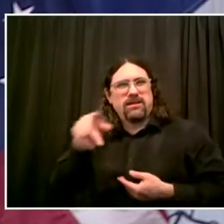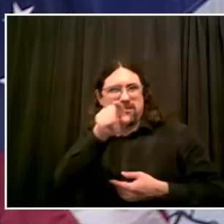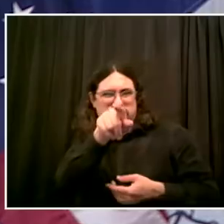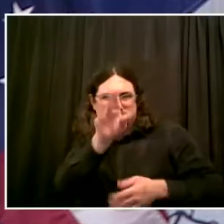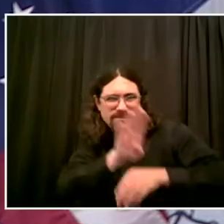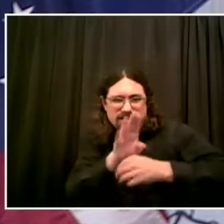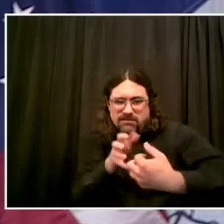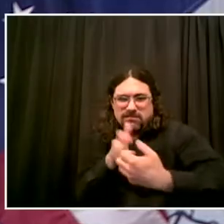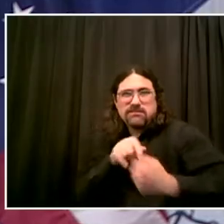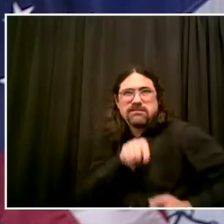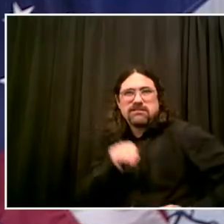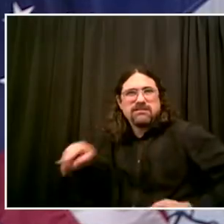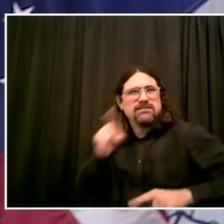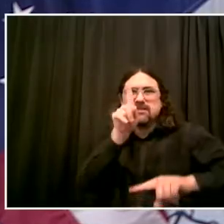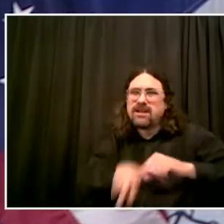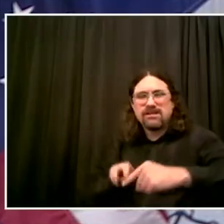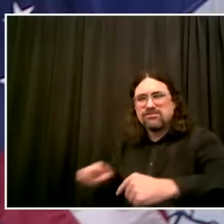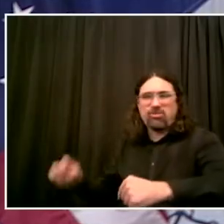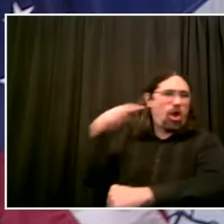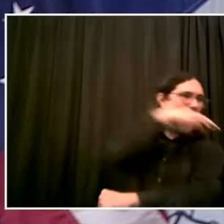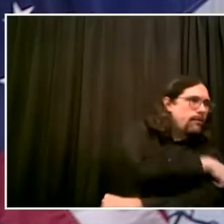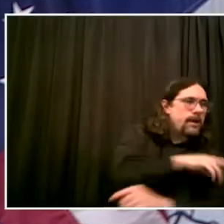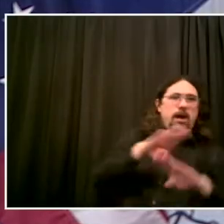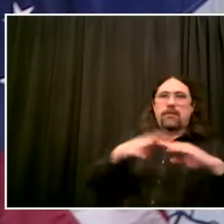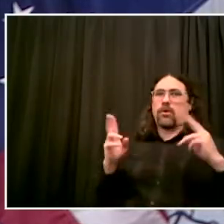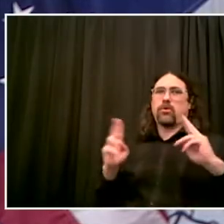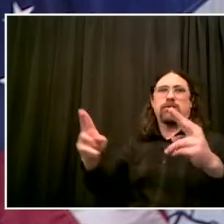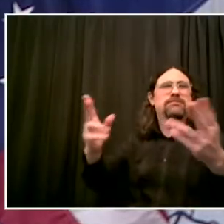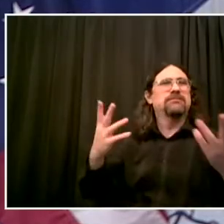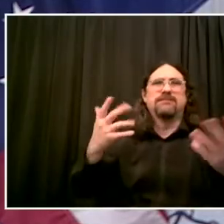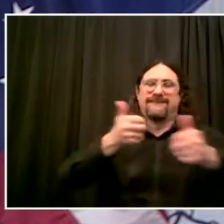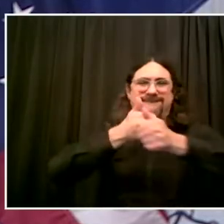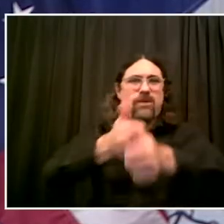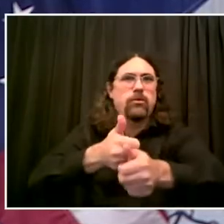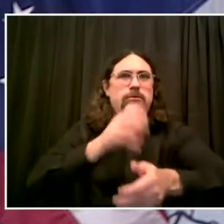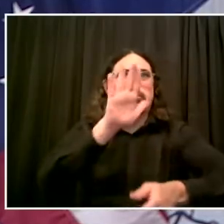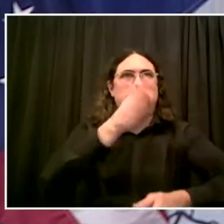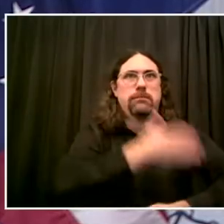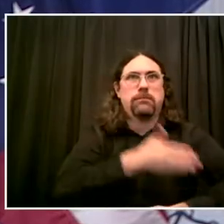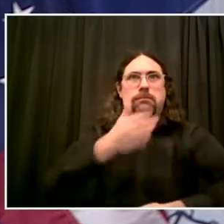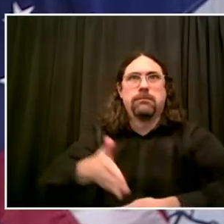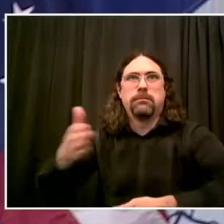ASKED TO WAIT UNTL IWEH AVE THE ALL CLEAR.